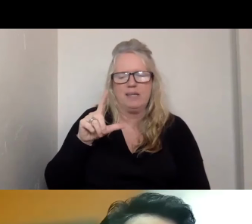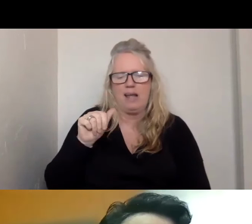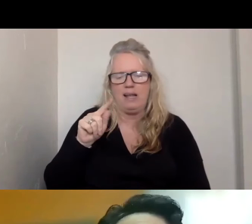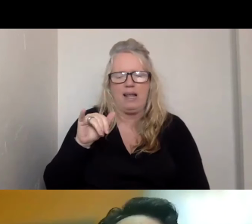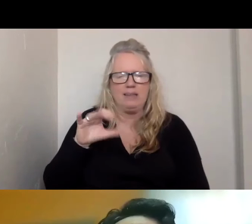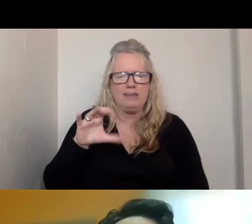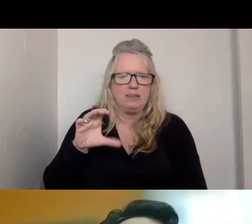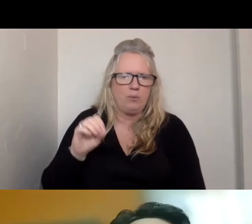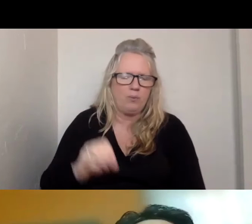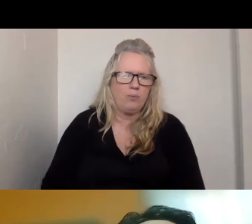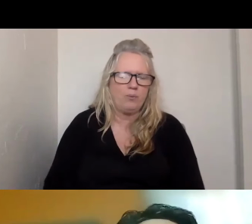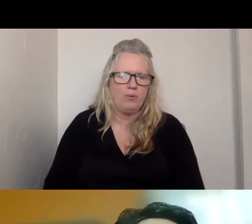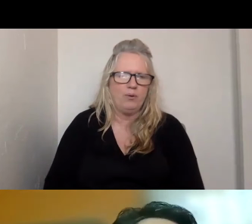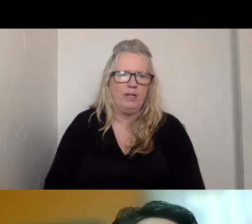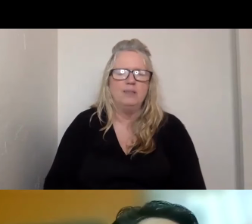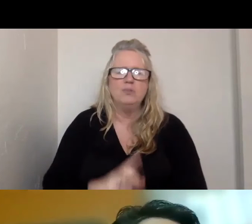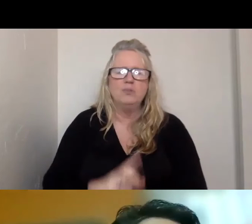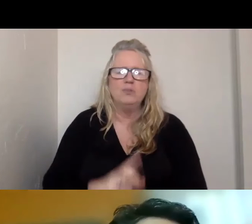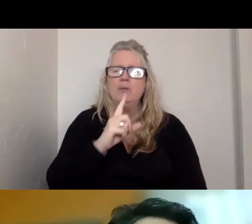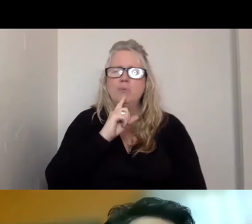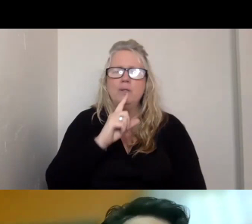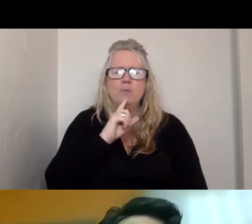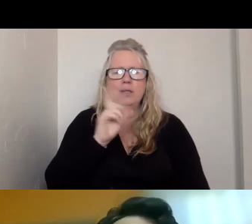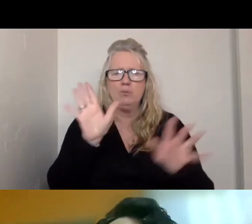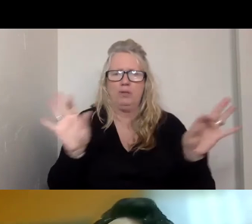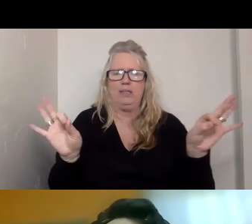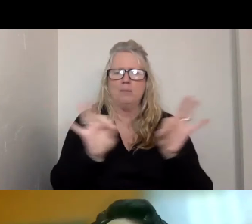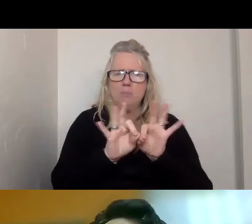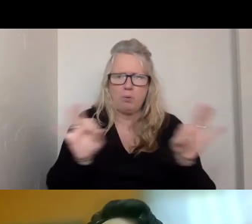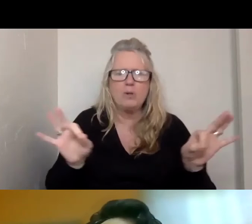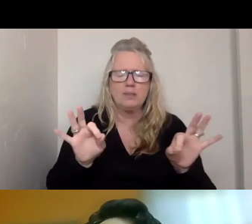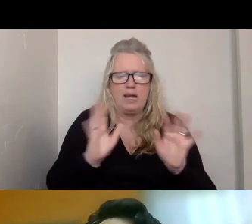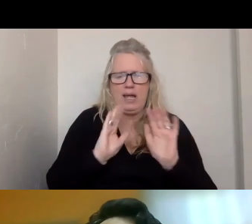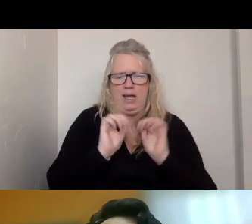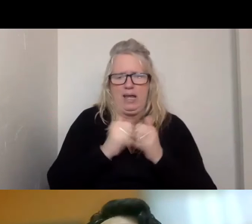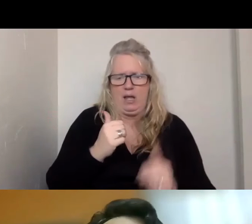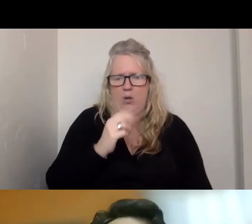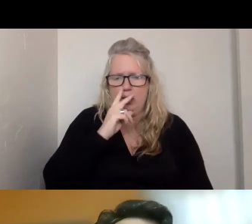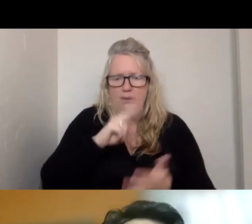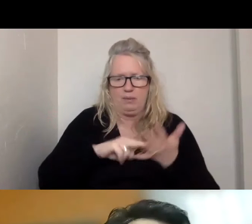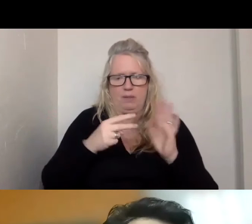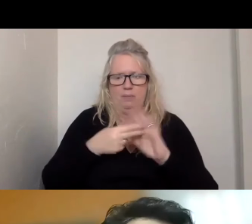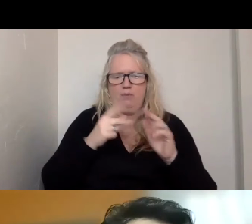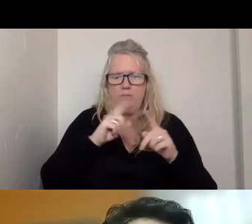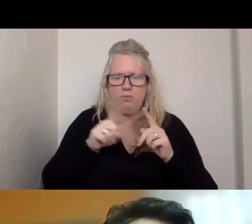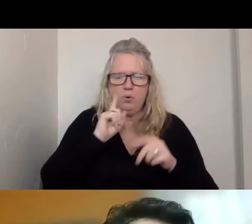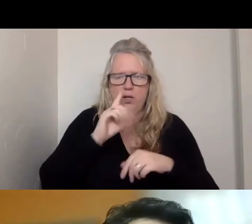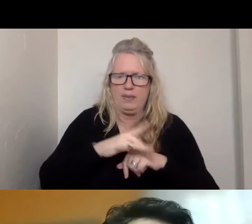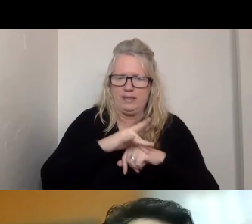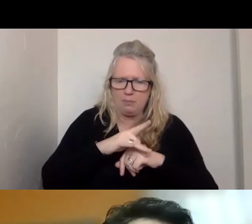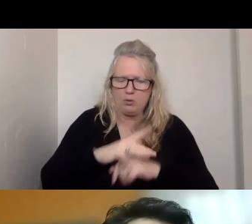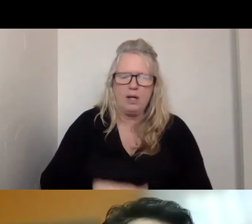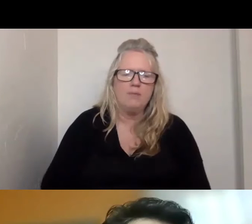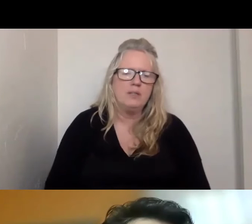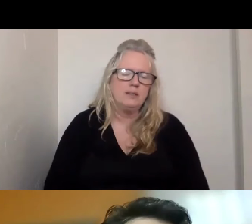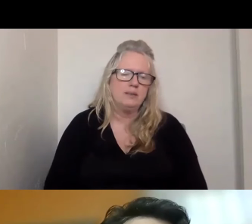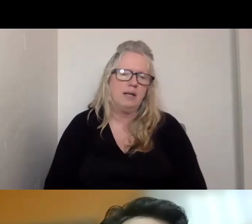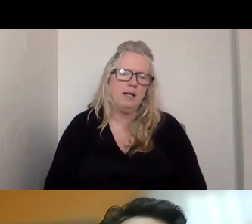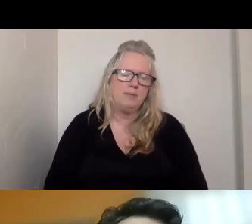REALLY IMPORTANT IN TERMS OF DEMOGRAPHICS AND HAVING THE